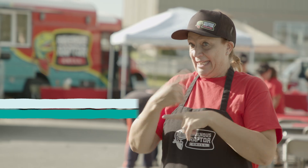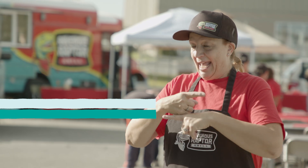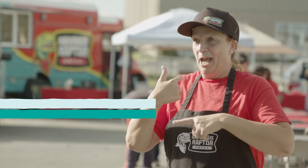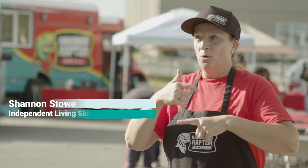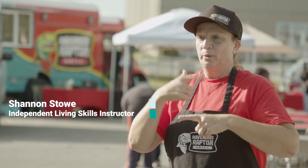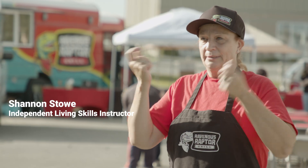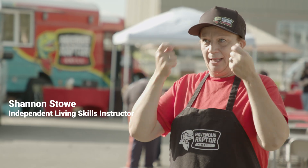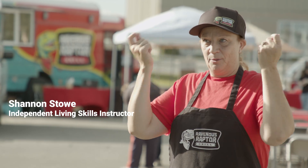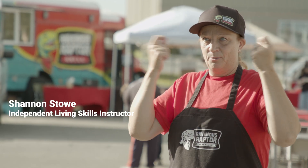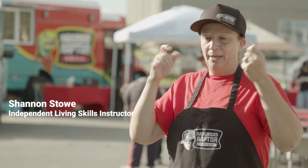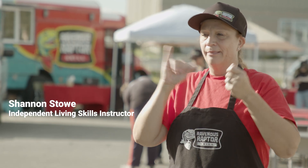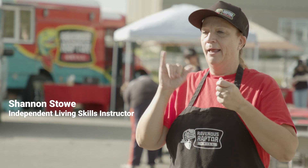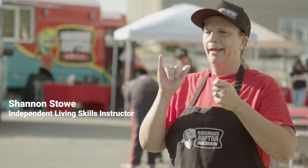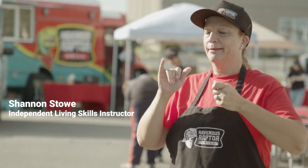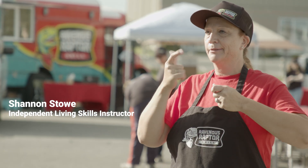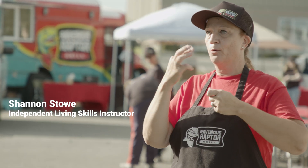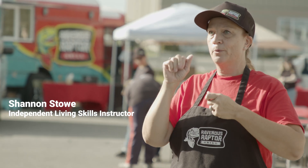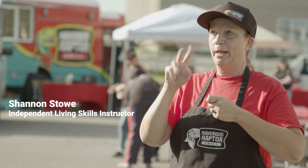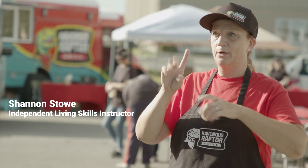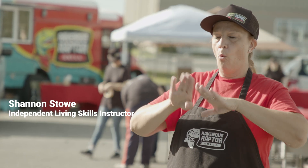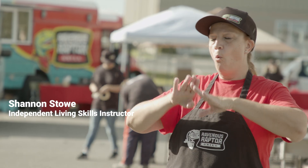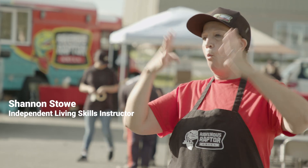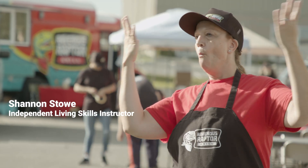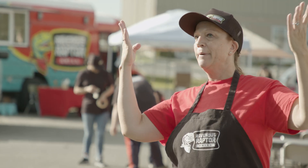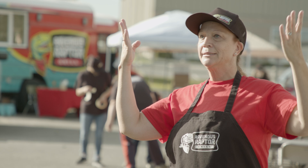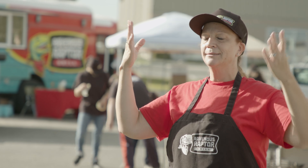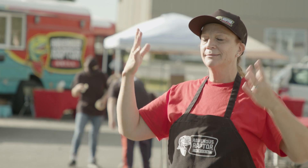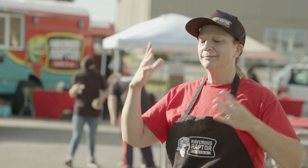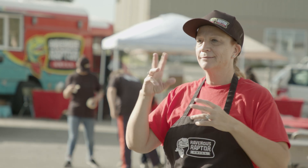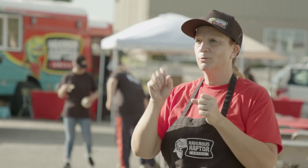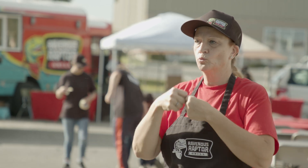Today, we are celebrating the grand opening with a ribbon-cutting.